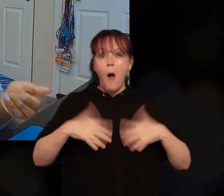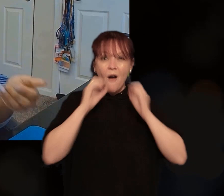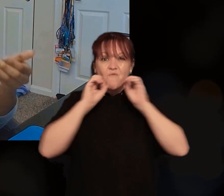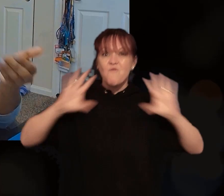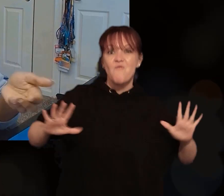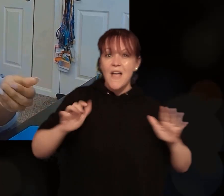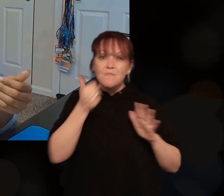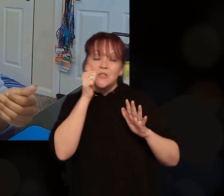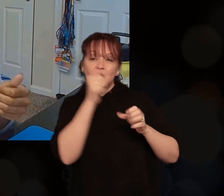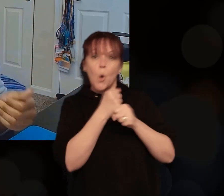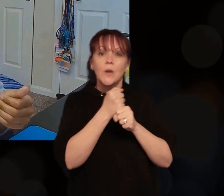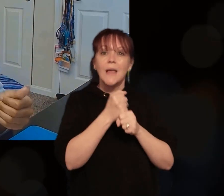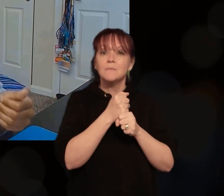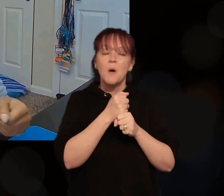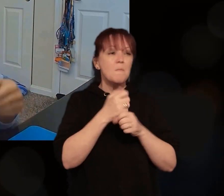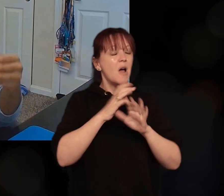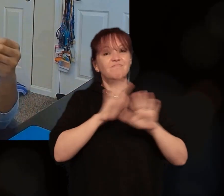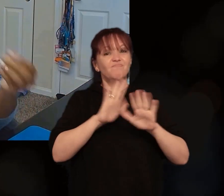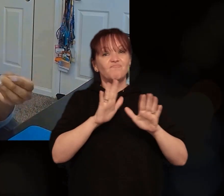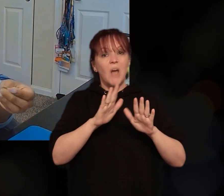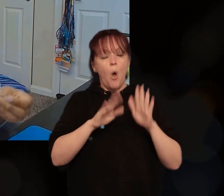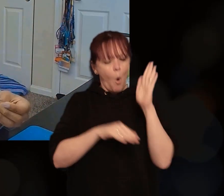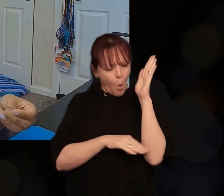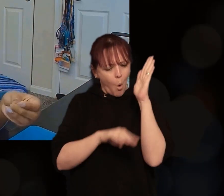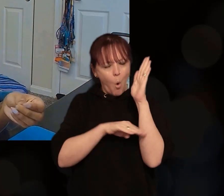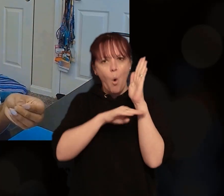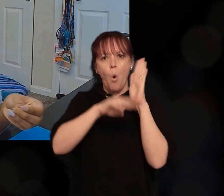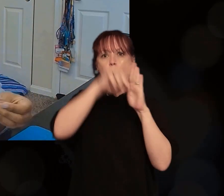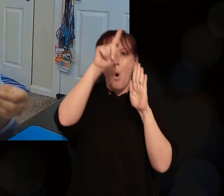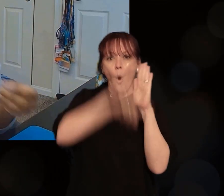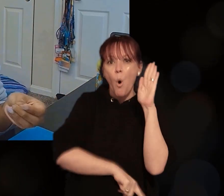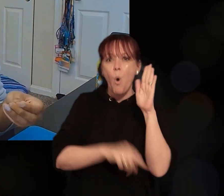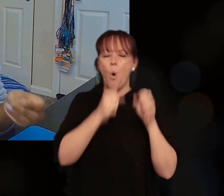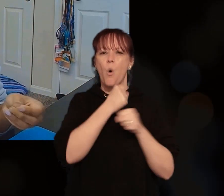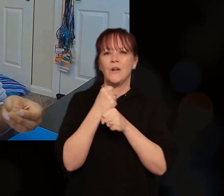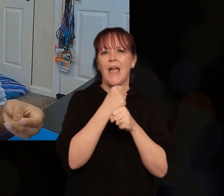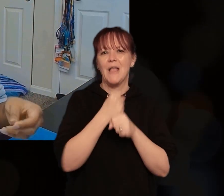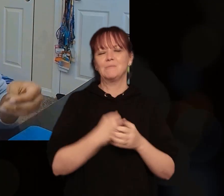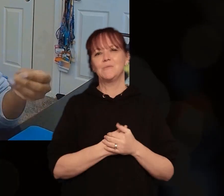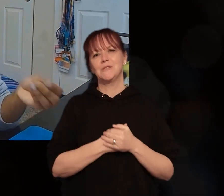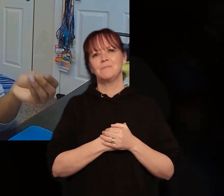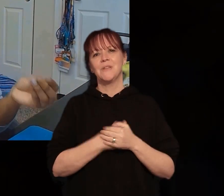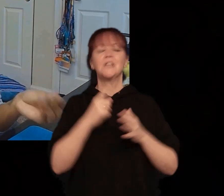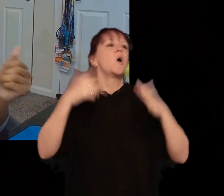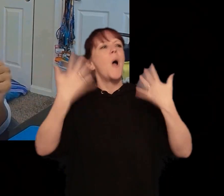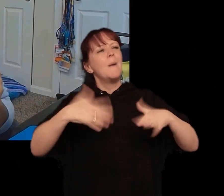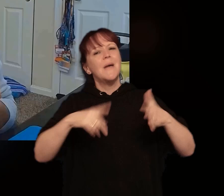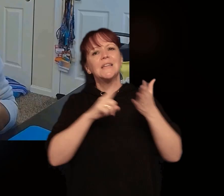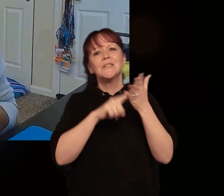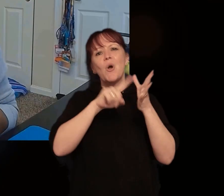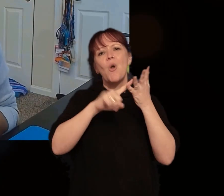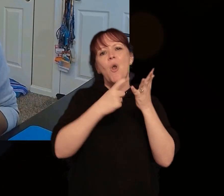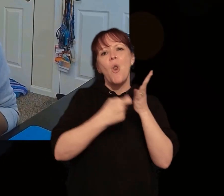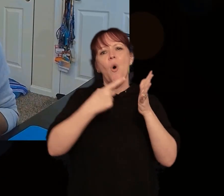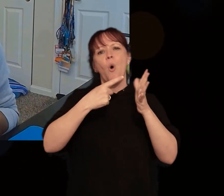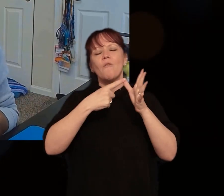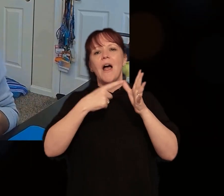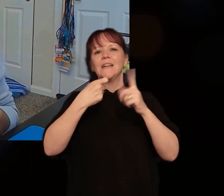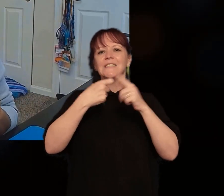pushing the entire field forward. So a massive congratulations to Laura Kate Dale and may it continue for many, many years to come.